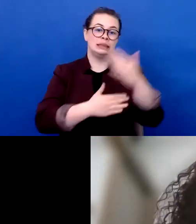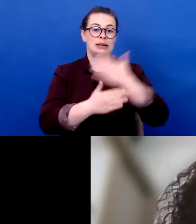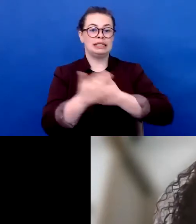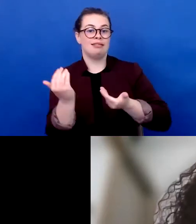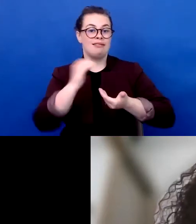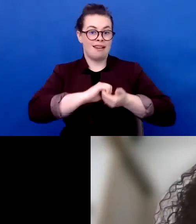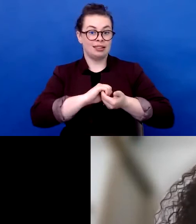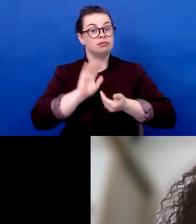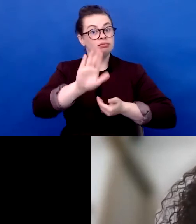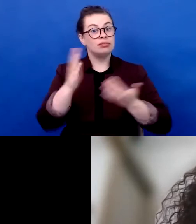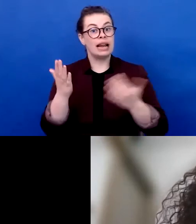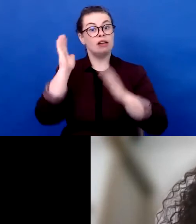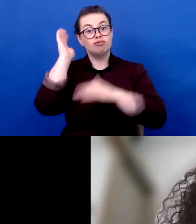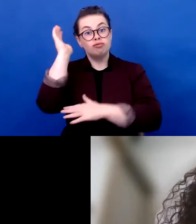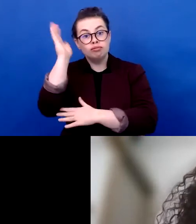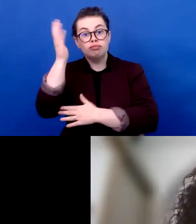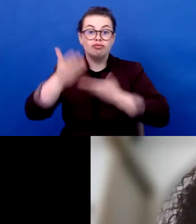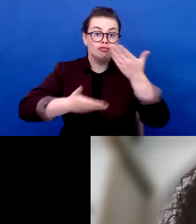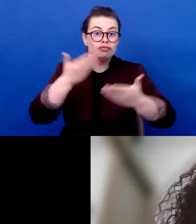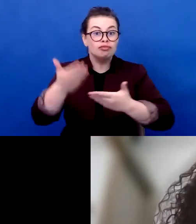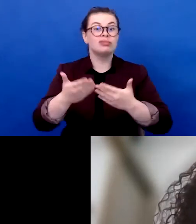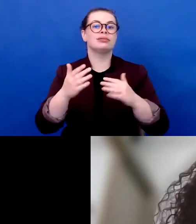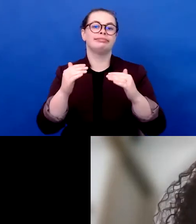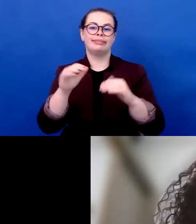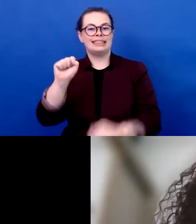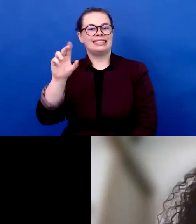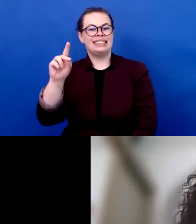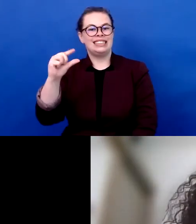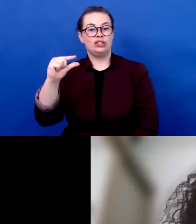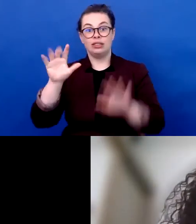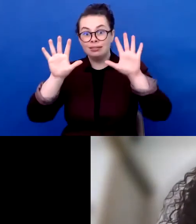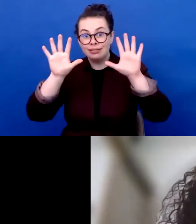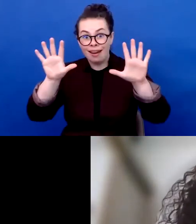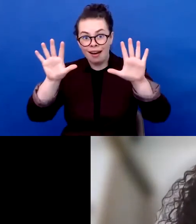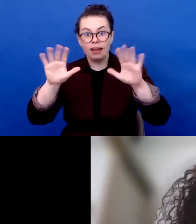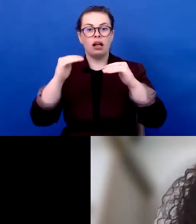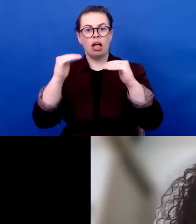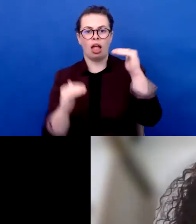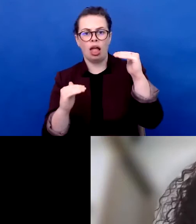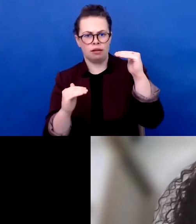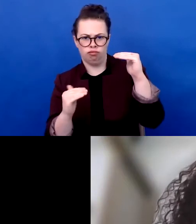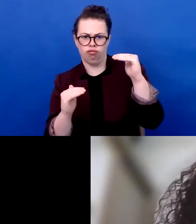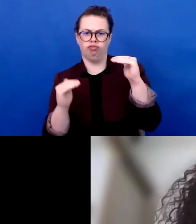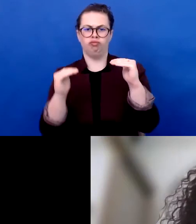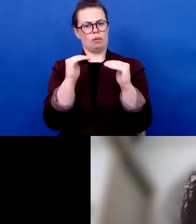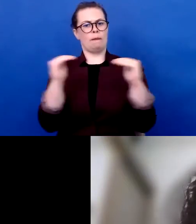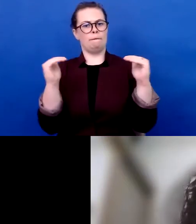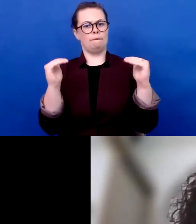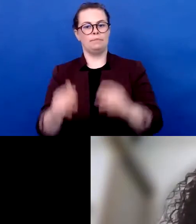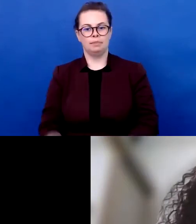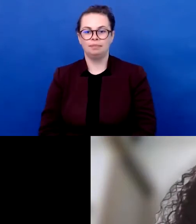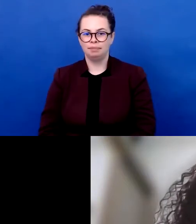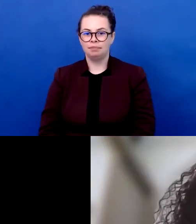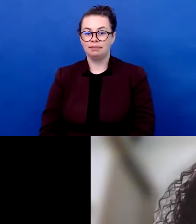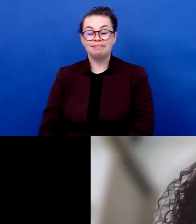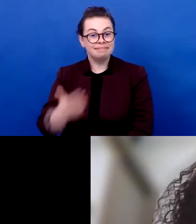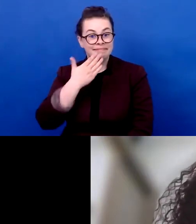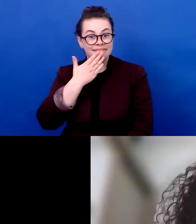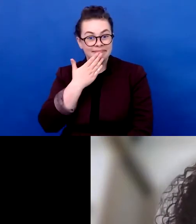inequalities mr is yours thank you muhammad um good morning or good afternoon everyone